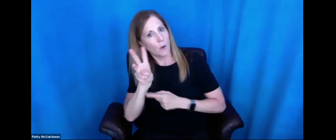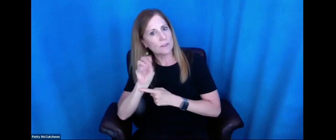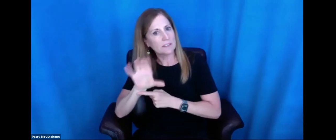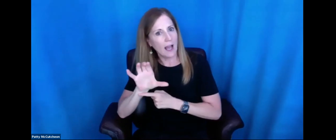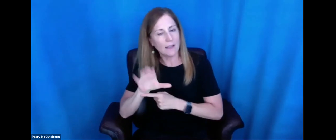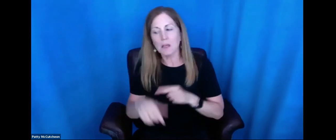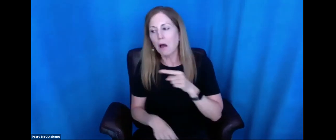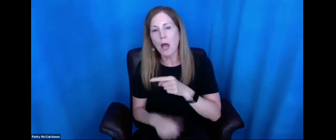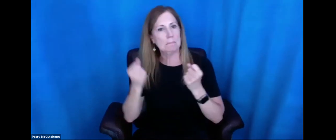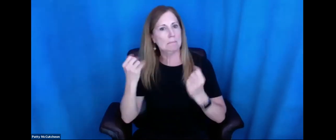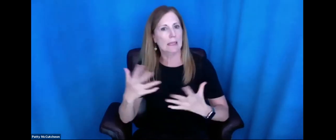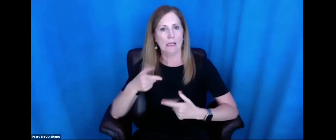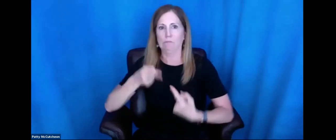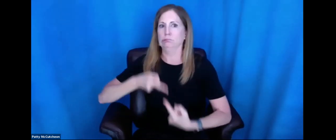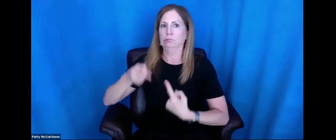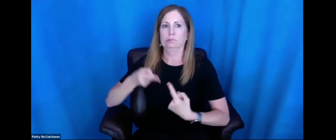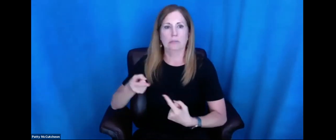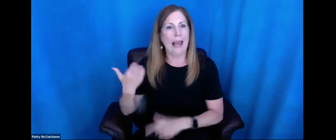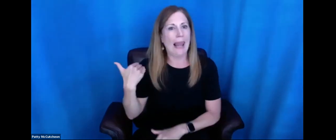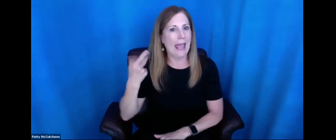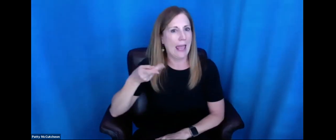their primary in April, was a collapse in the polling